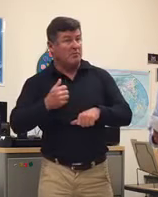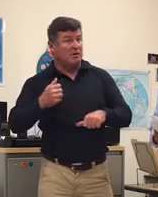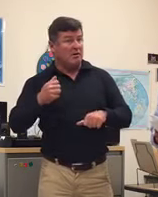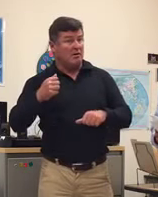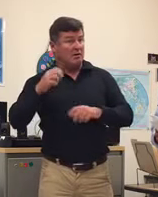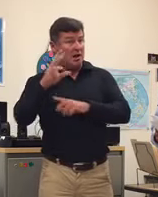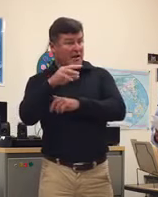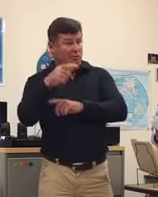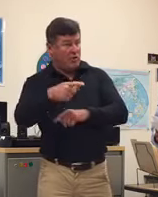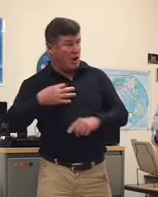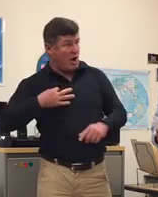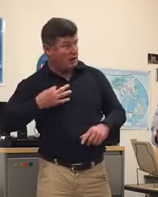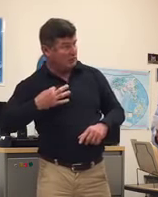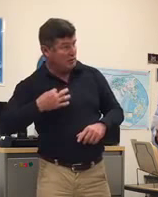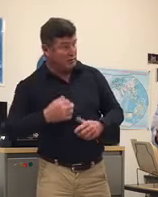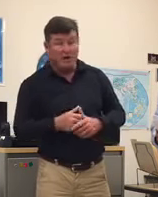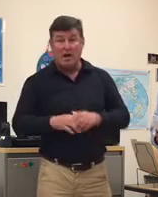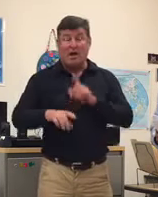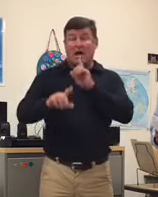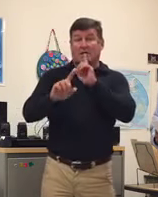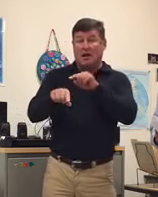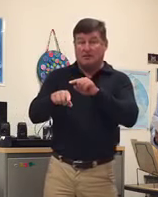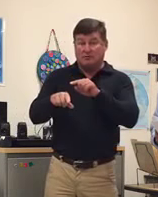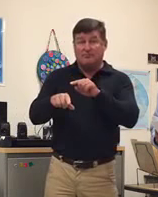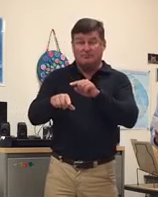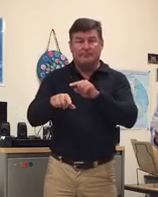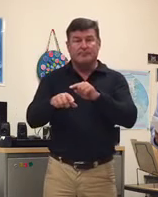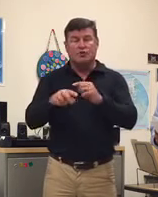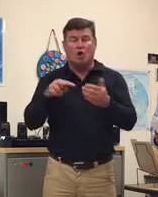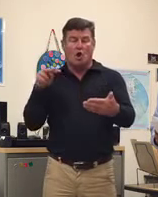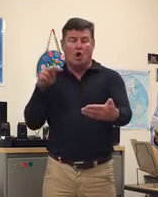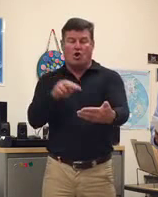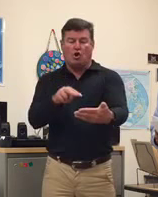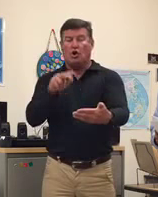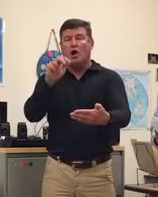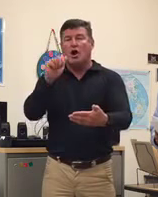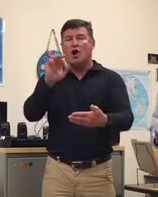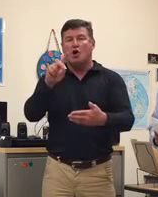and eligible for cameras. The answer to that question is about the